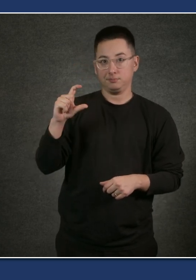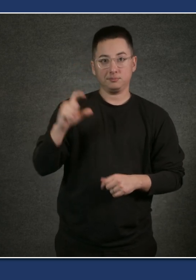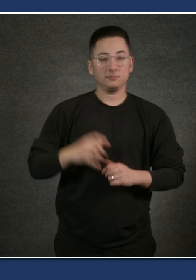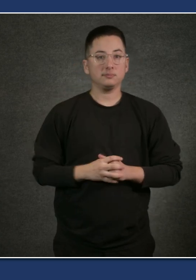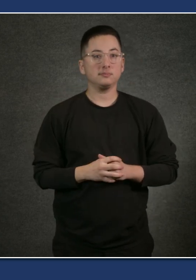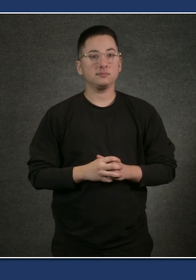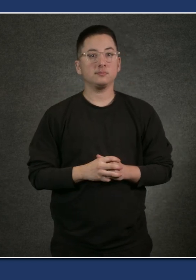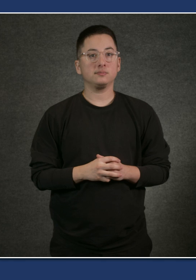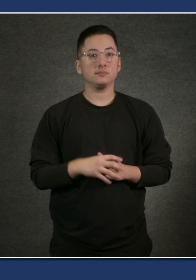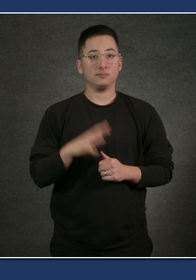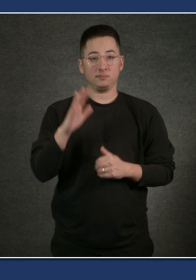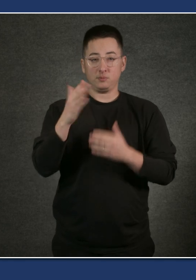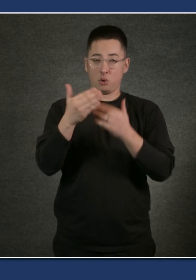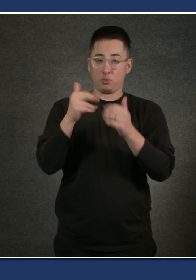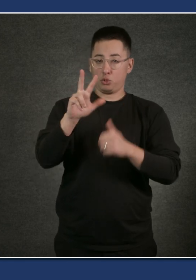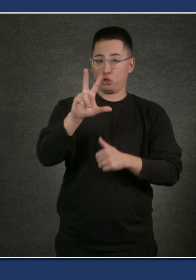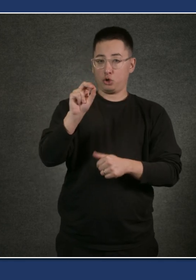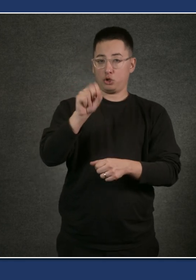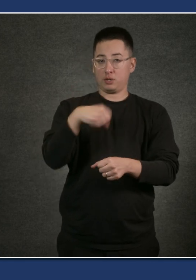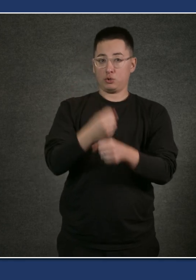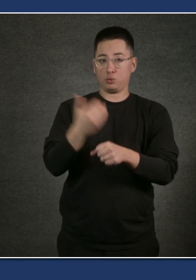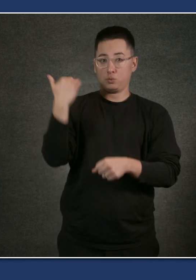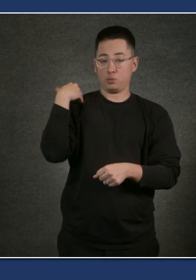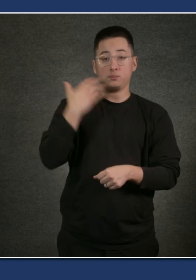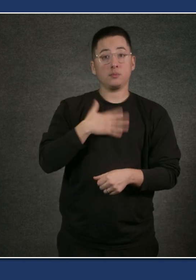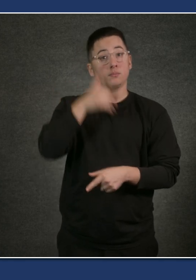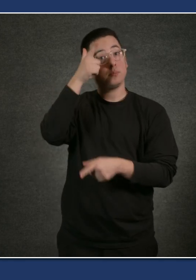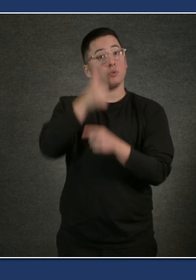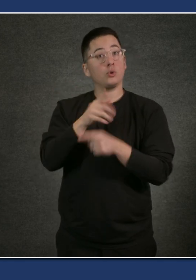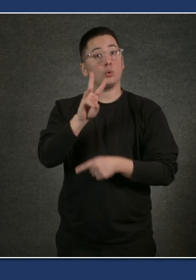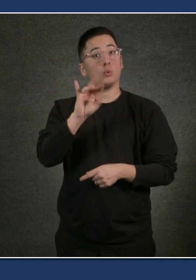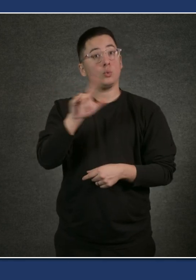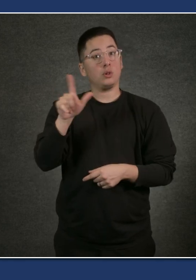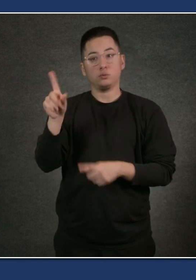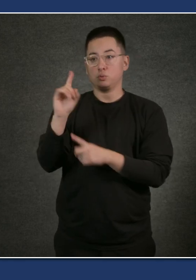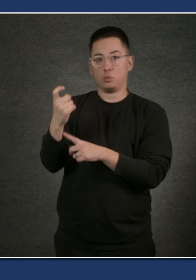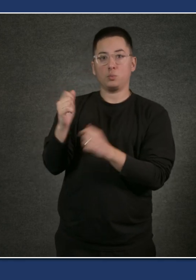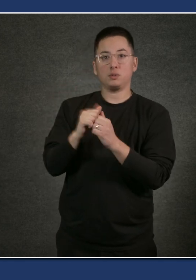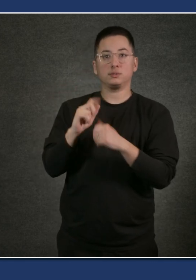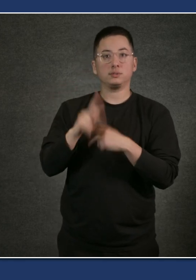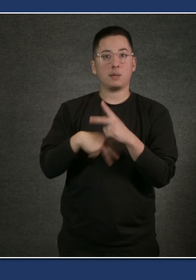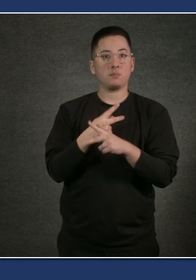Nearly 30 years ago, my brother Will was diagnosed with Type 1 diabetes, just a month